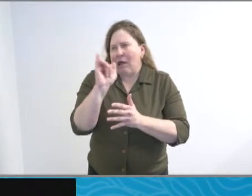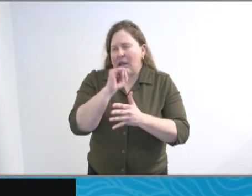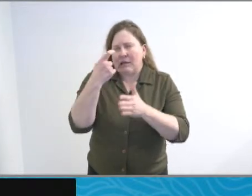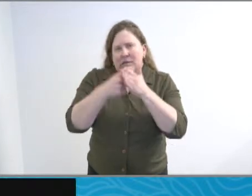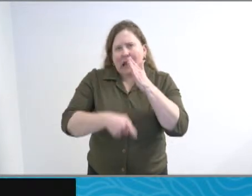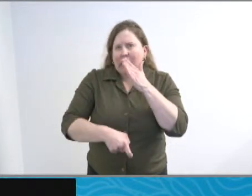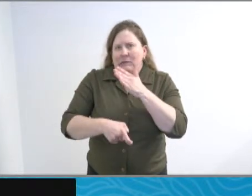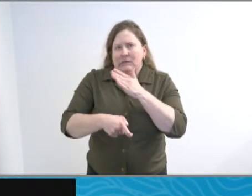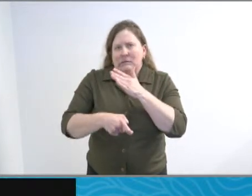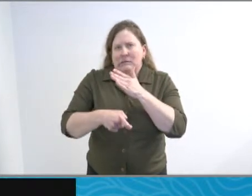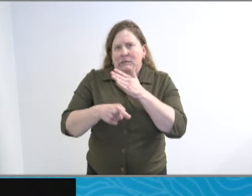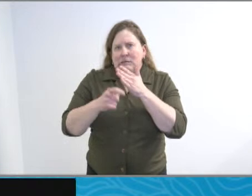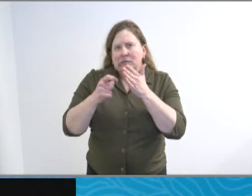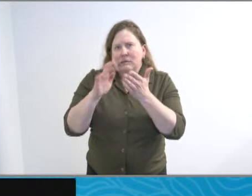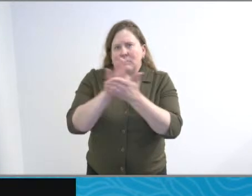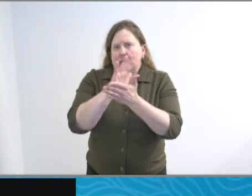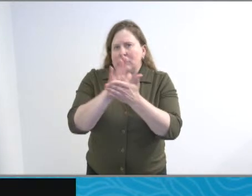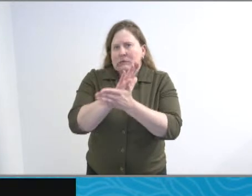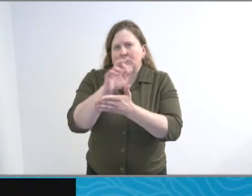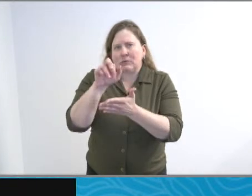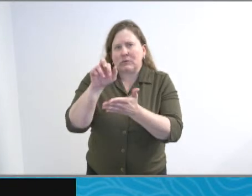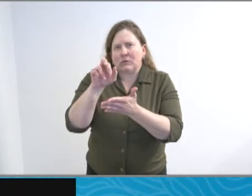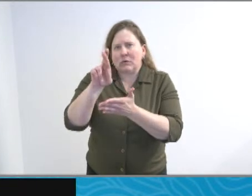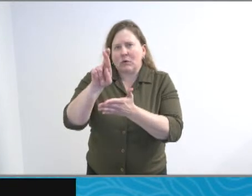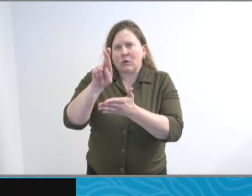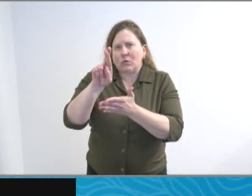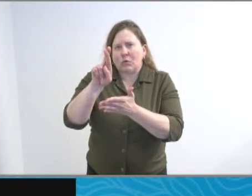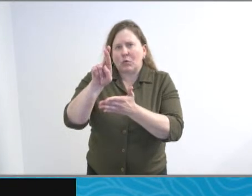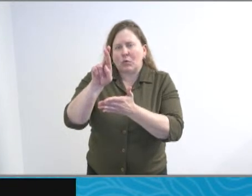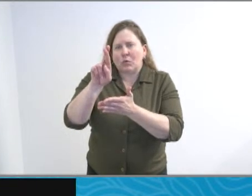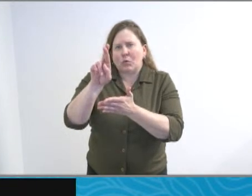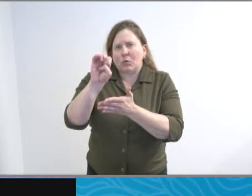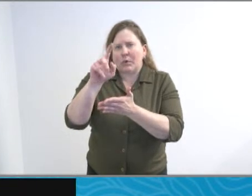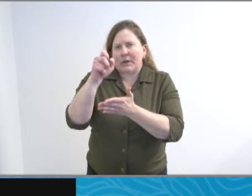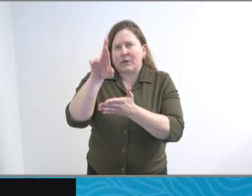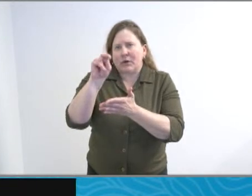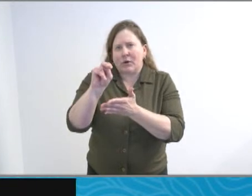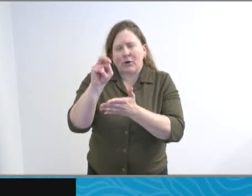or just very densely written in not narratives,